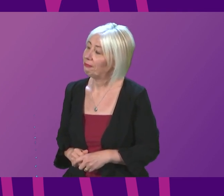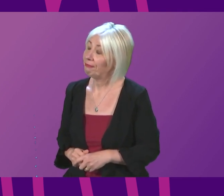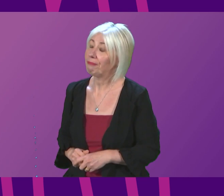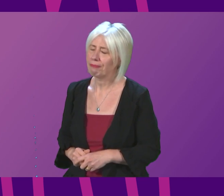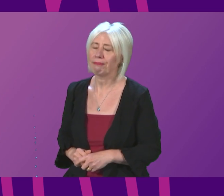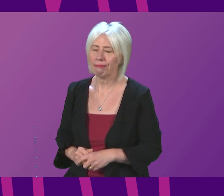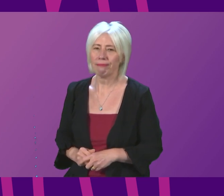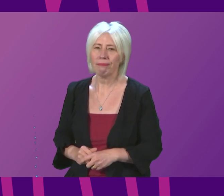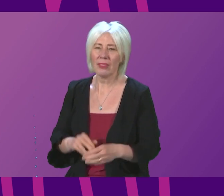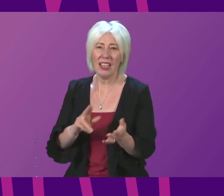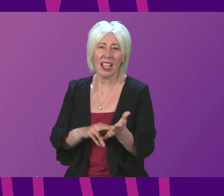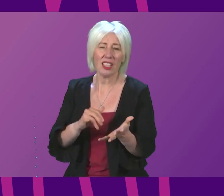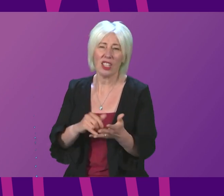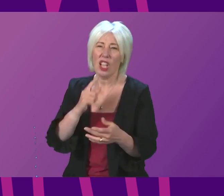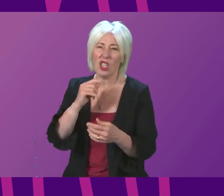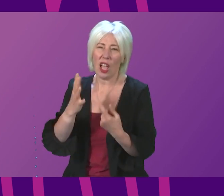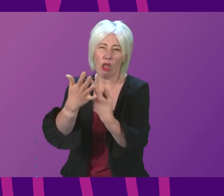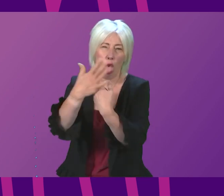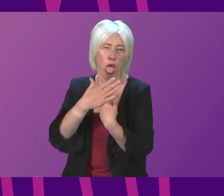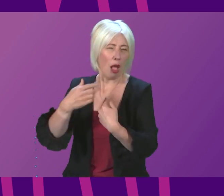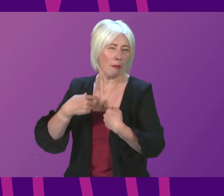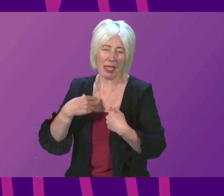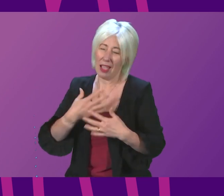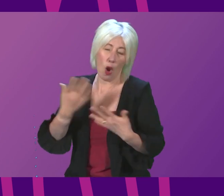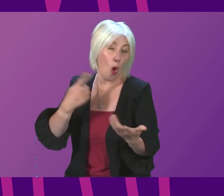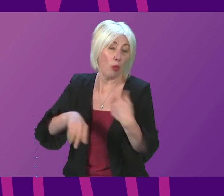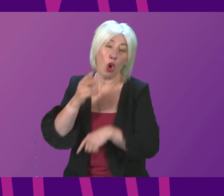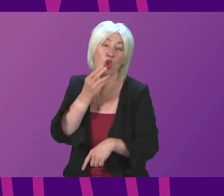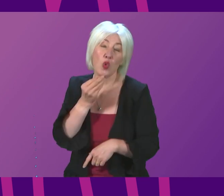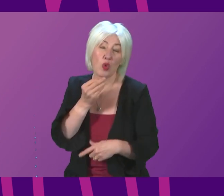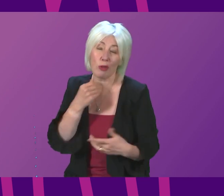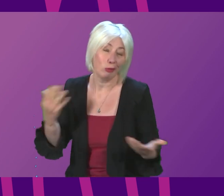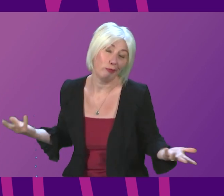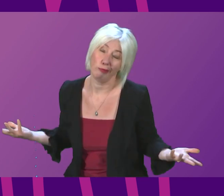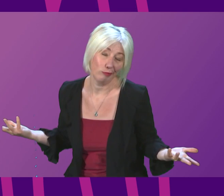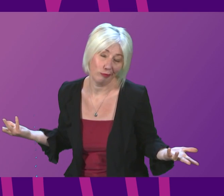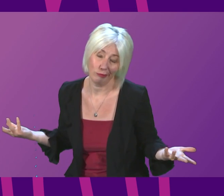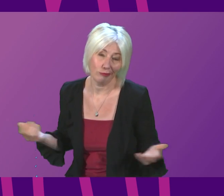Nicola Sturgeon can be as condescending as she likes. We are used to it.